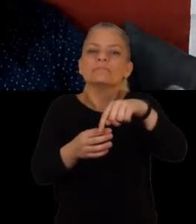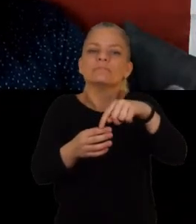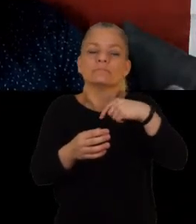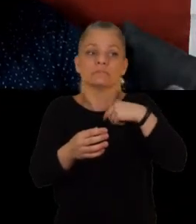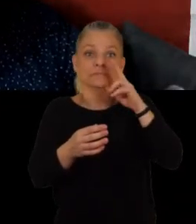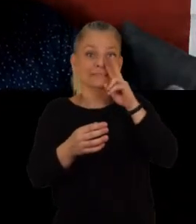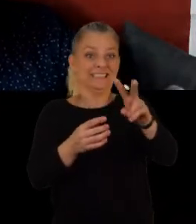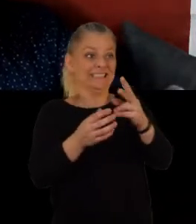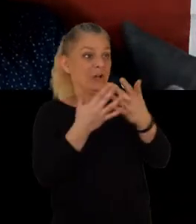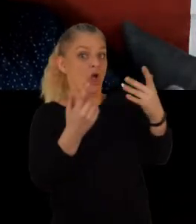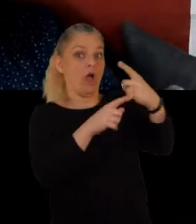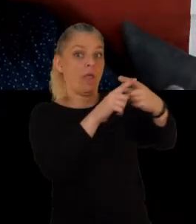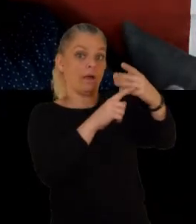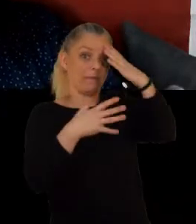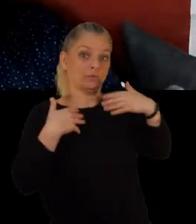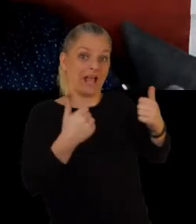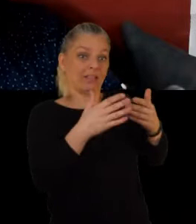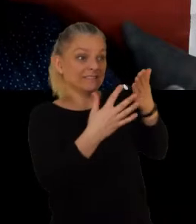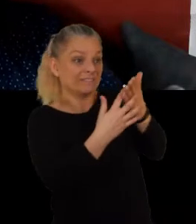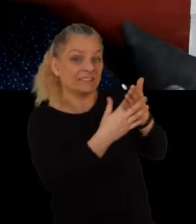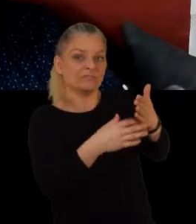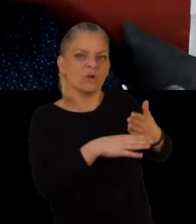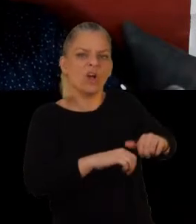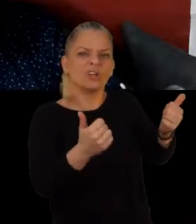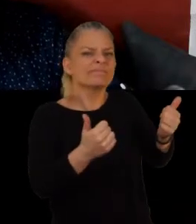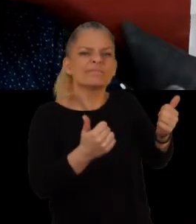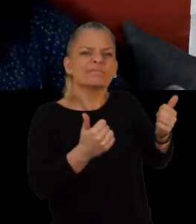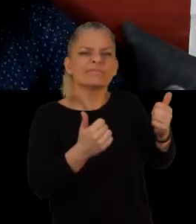a lot of these problems that and i didn't see a lot of other mental health interventions working